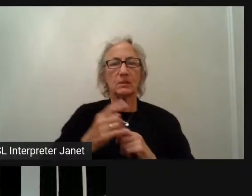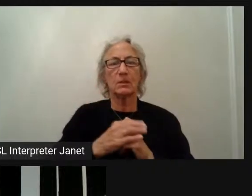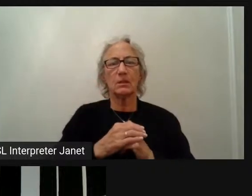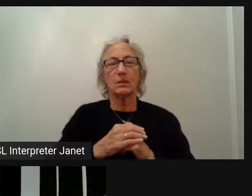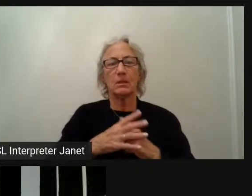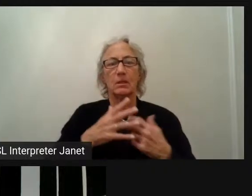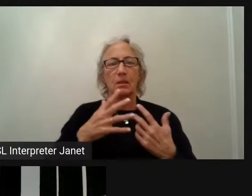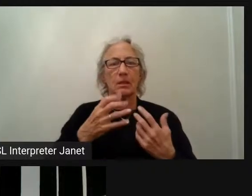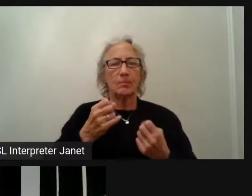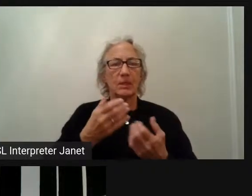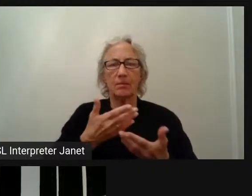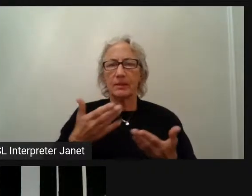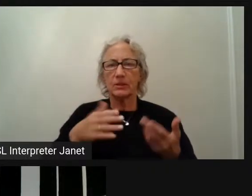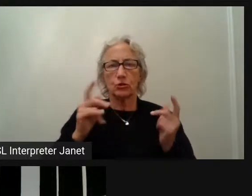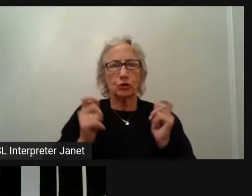Where talk about